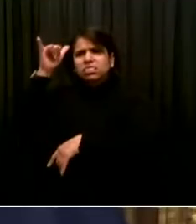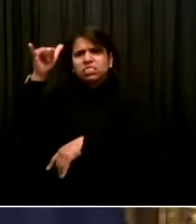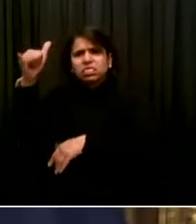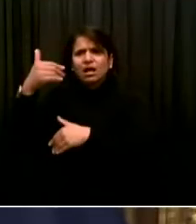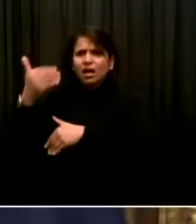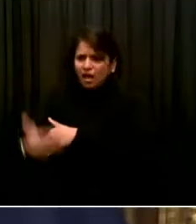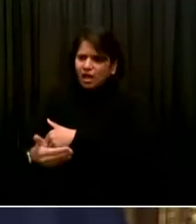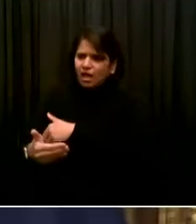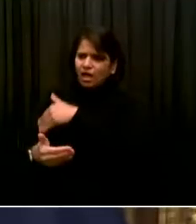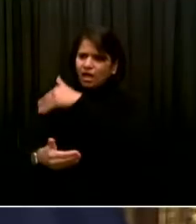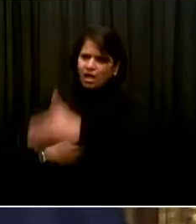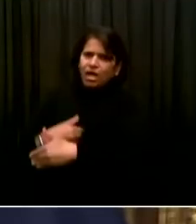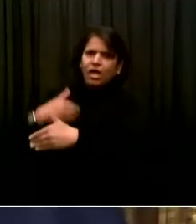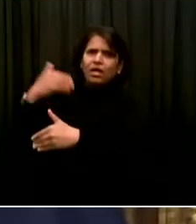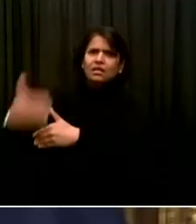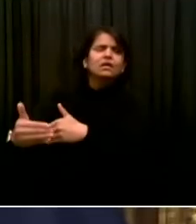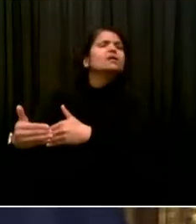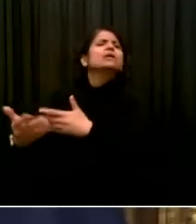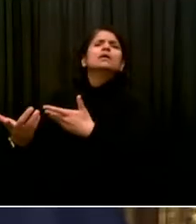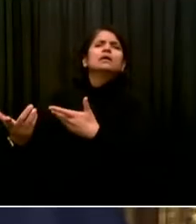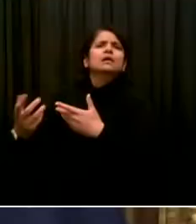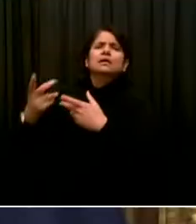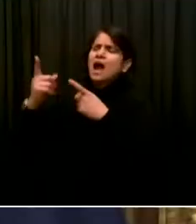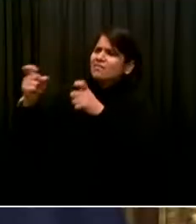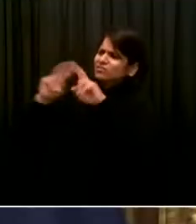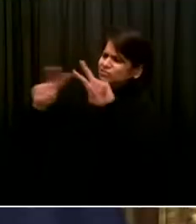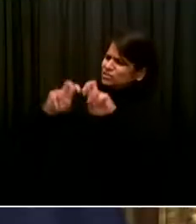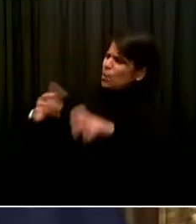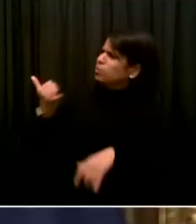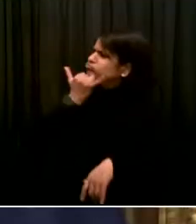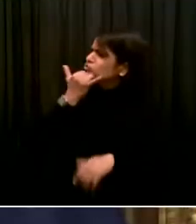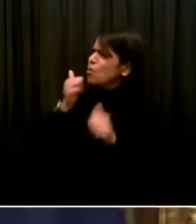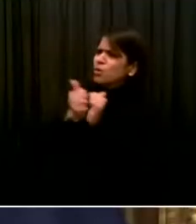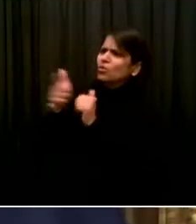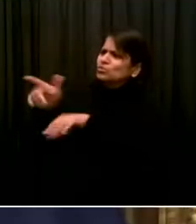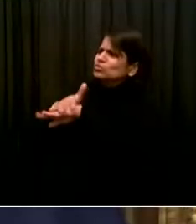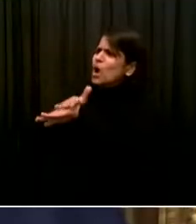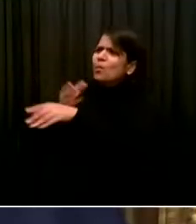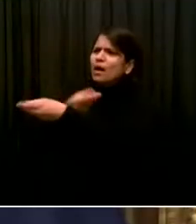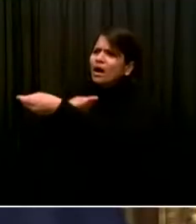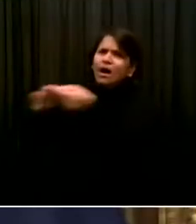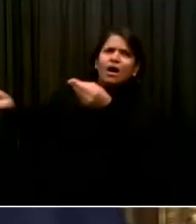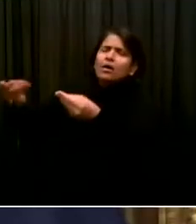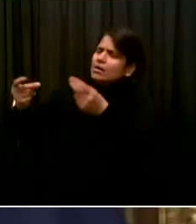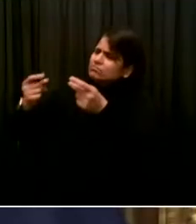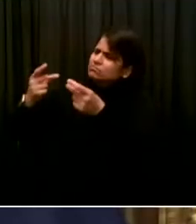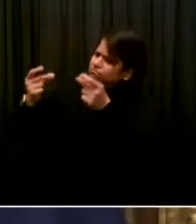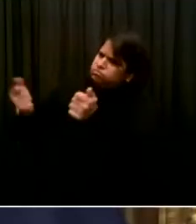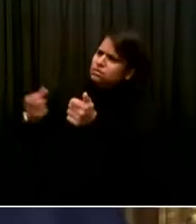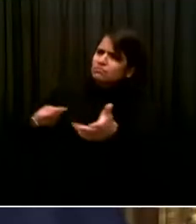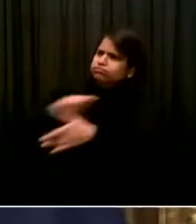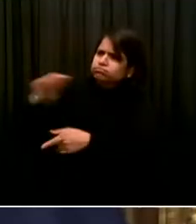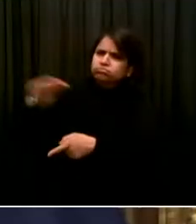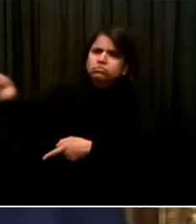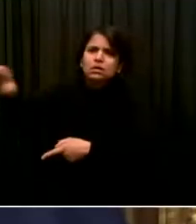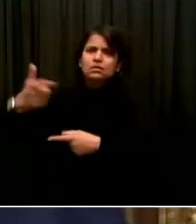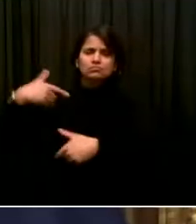IMMEDIATELY LOOK AT THE THINGS THAT ARE LHODING UP OUR SYSTEMS INCLUDING CHANGING THE CURRENT SOCIAL DISTANCG IN REQUIREMENT.